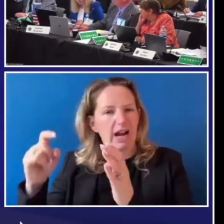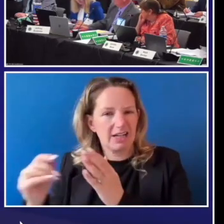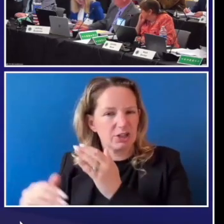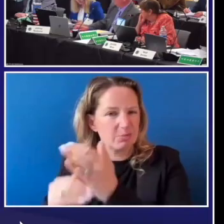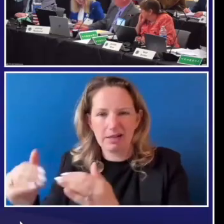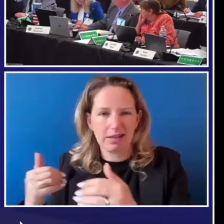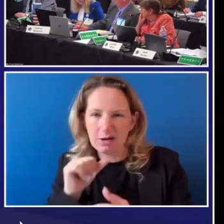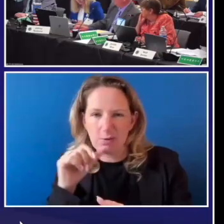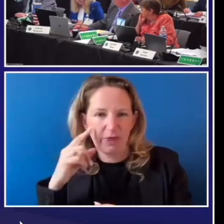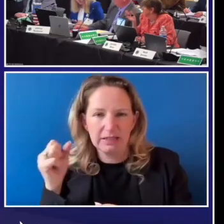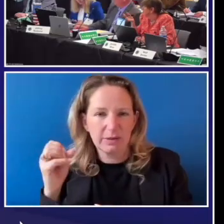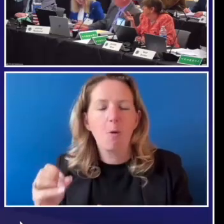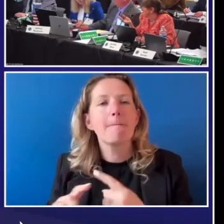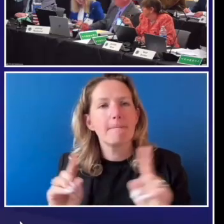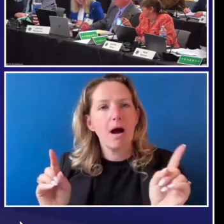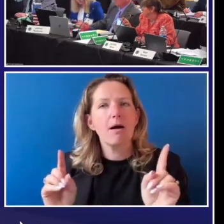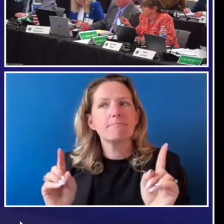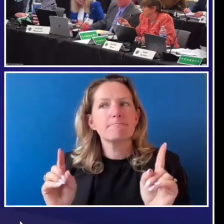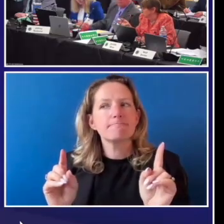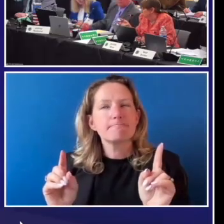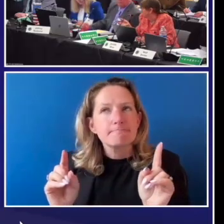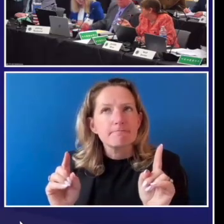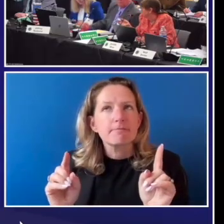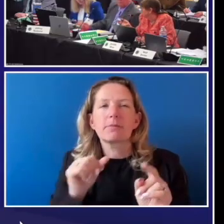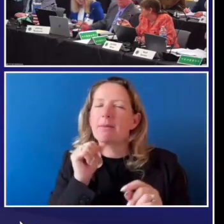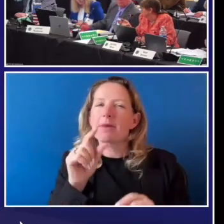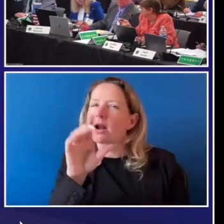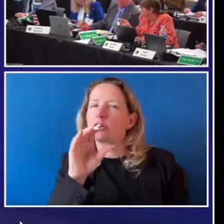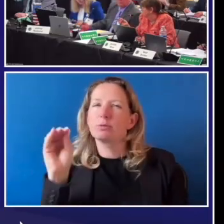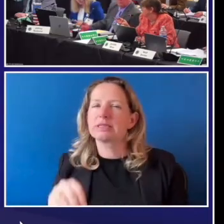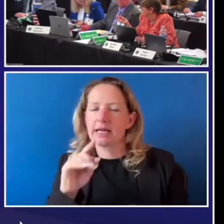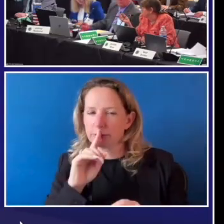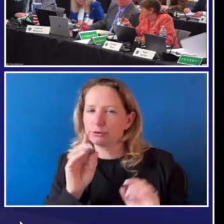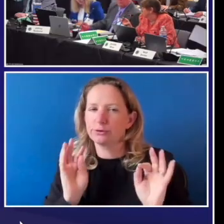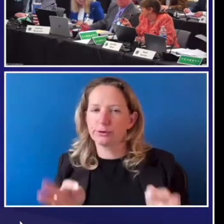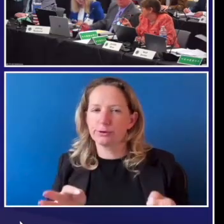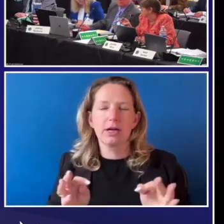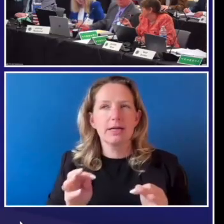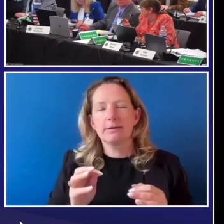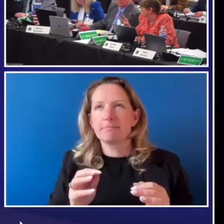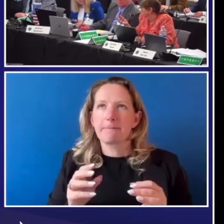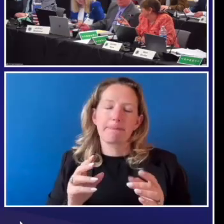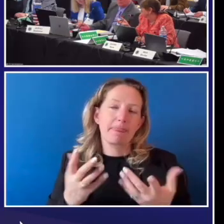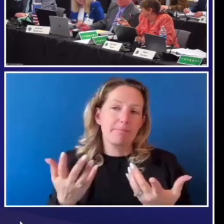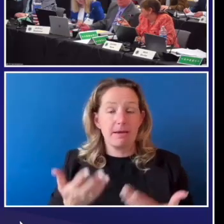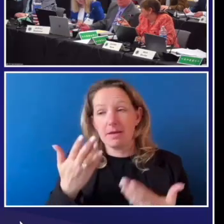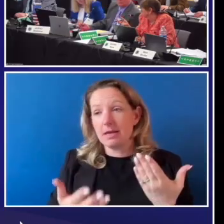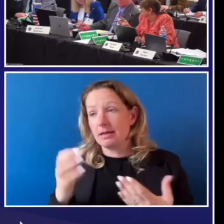but I'm just giving you a cent and I certainly can work on language, whether it's that the department steps in on the multiple accreditation piece,